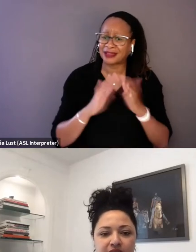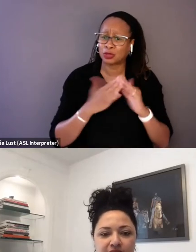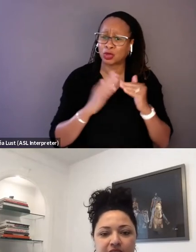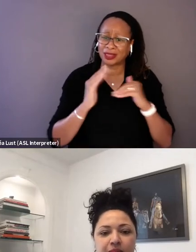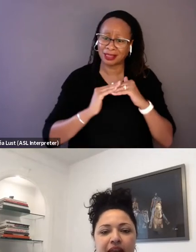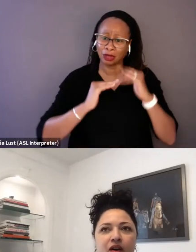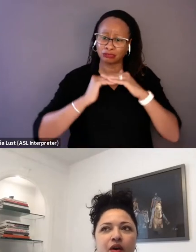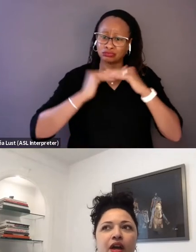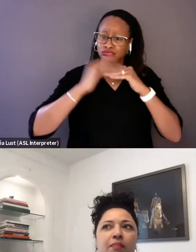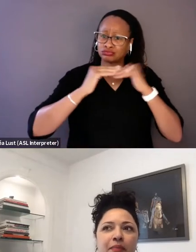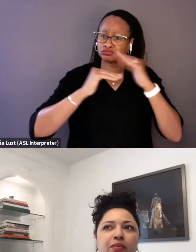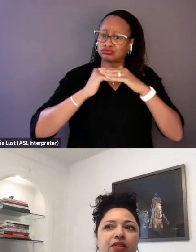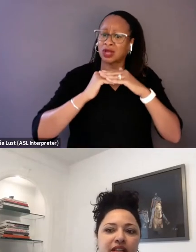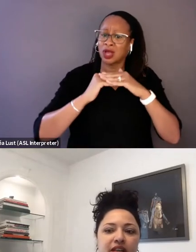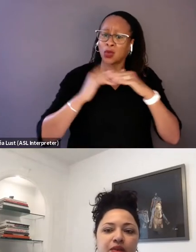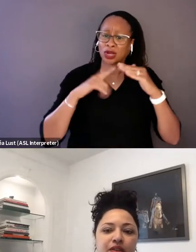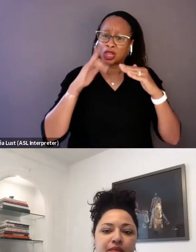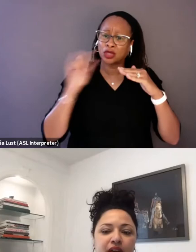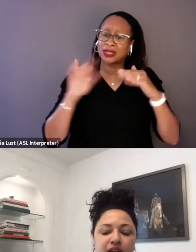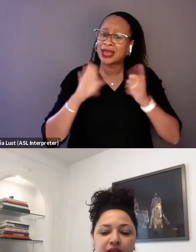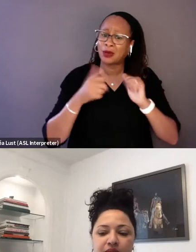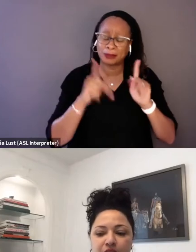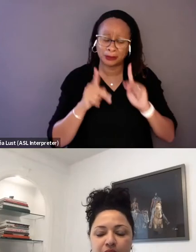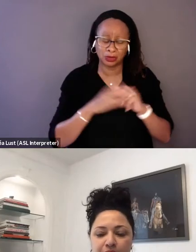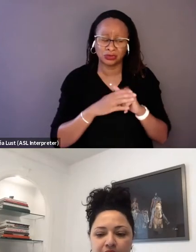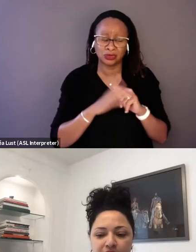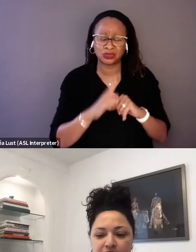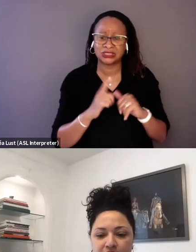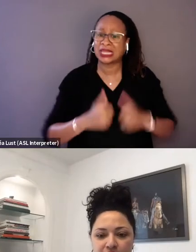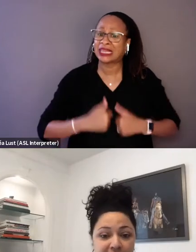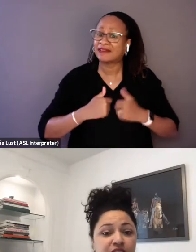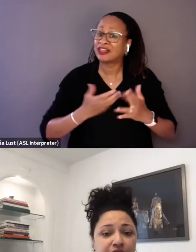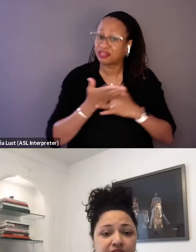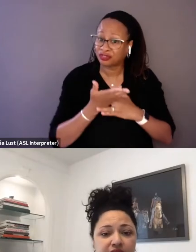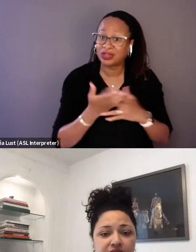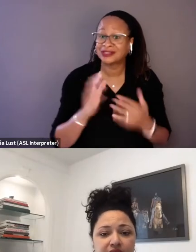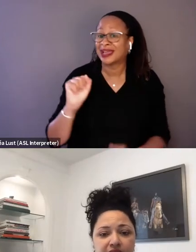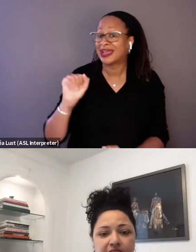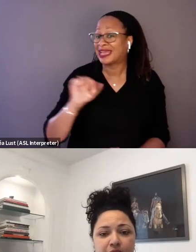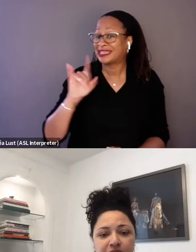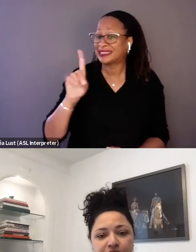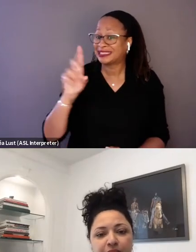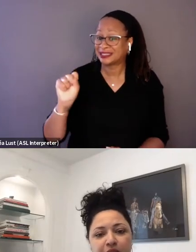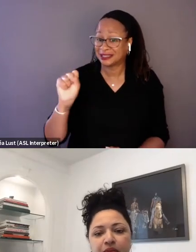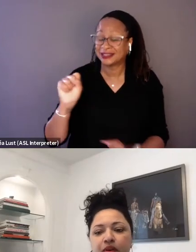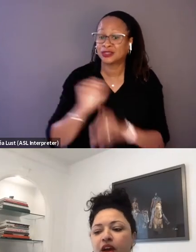at the time and how people were dealing with, you know, the AIDs crisis and how different people,